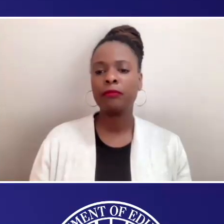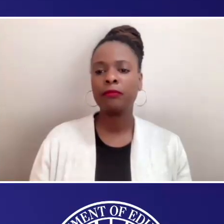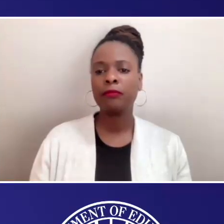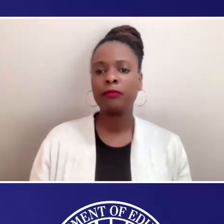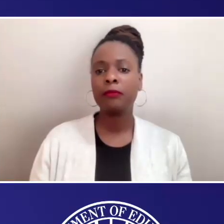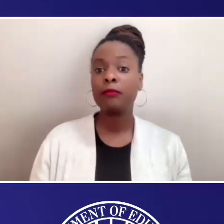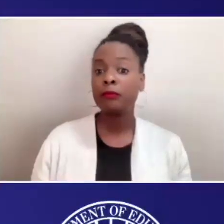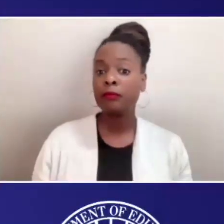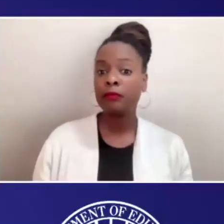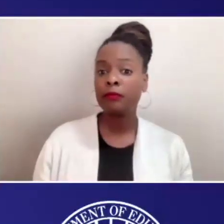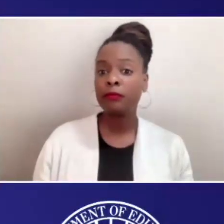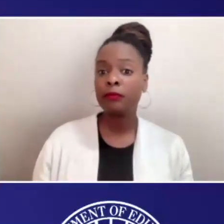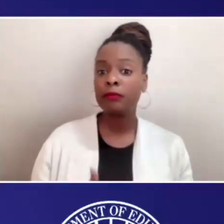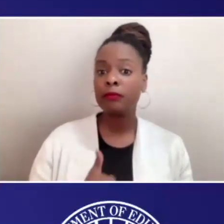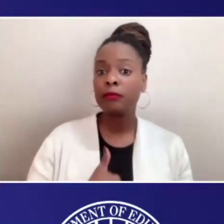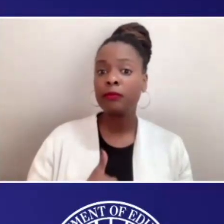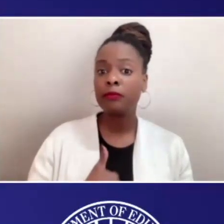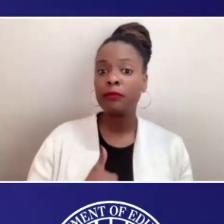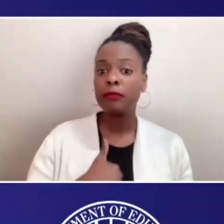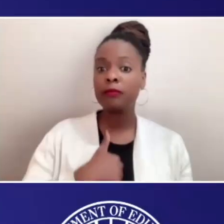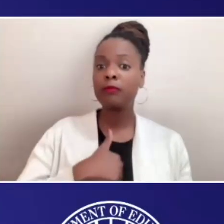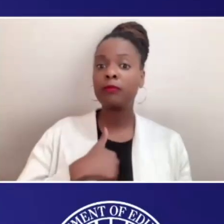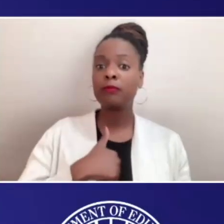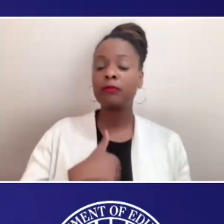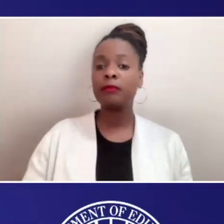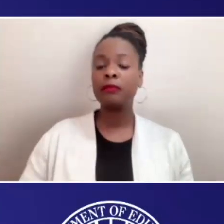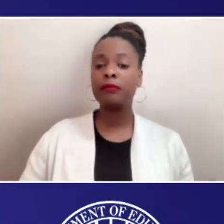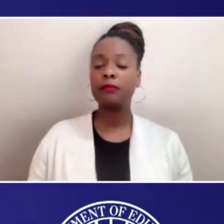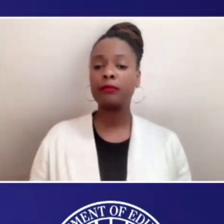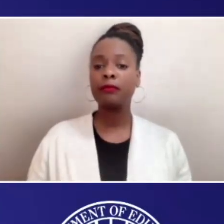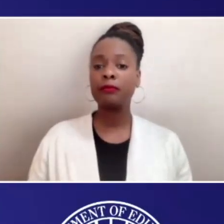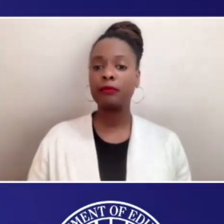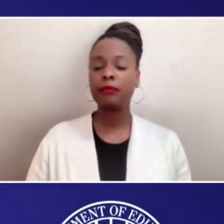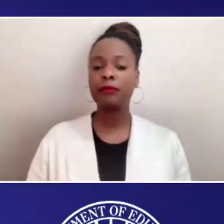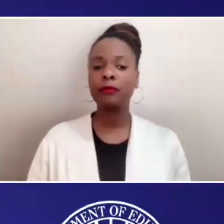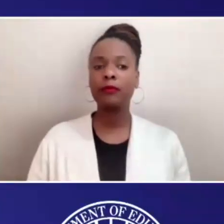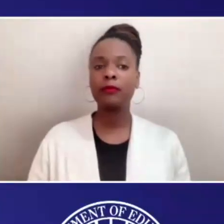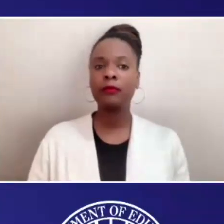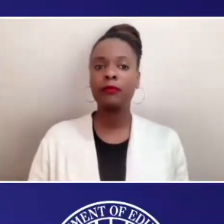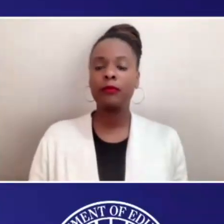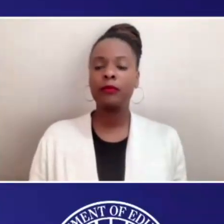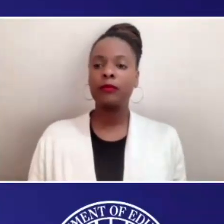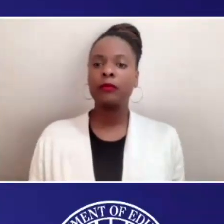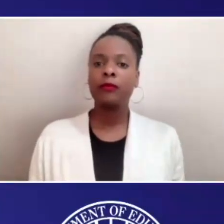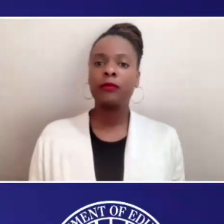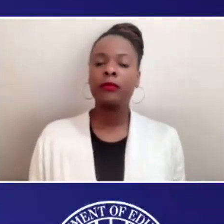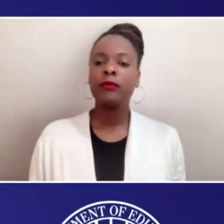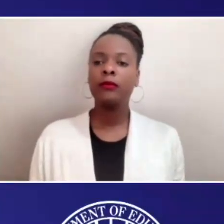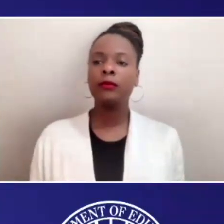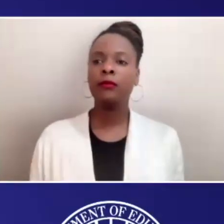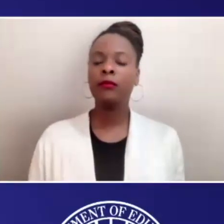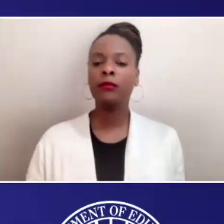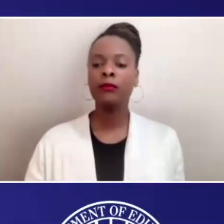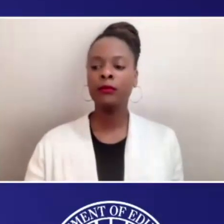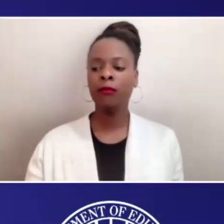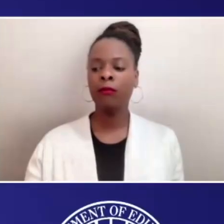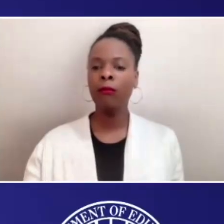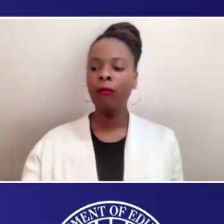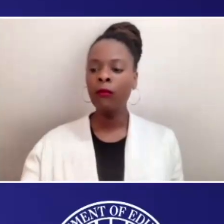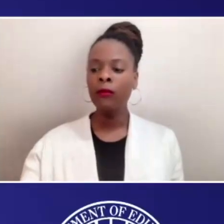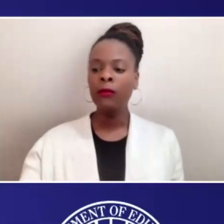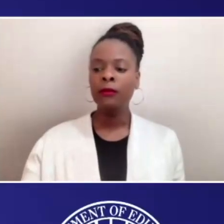I don't have it.